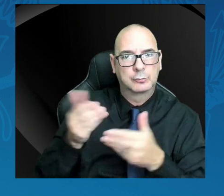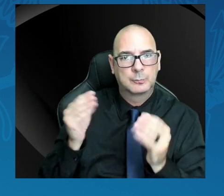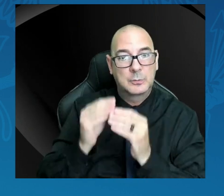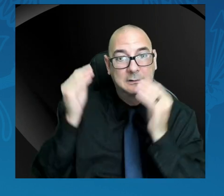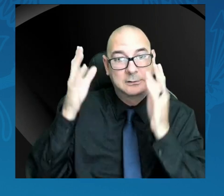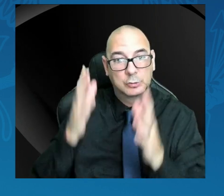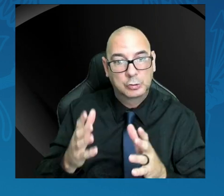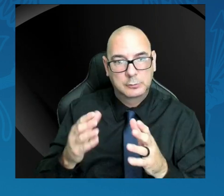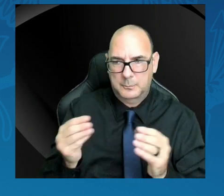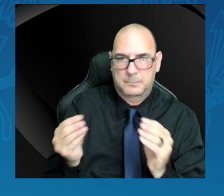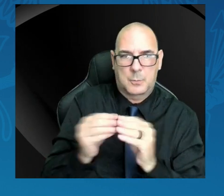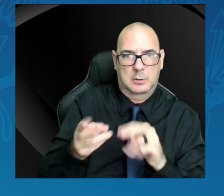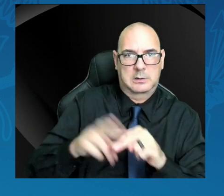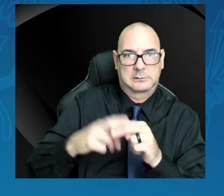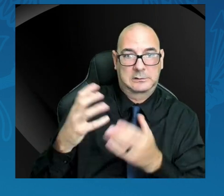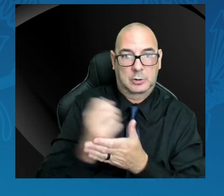Or to renovate classrooms.